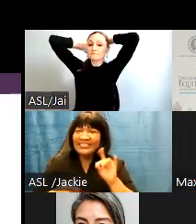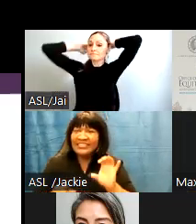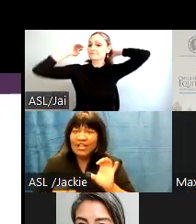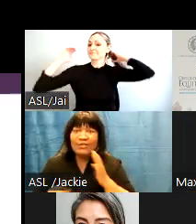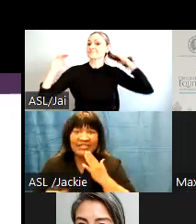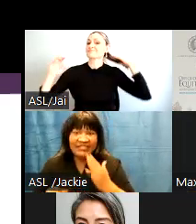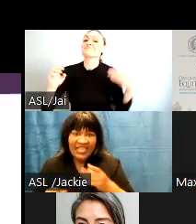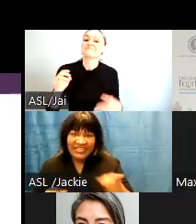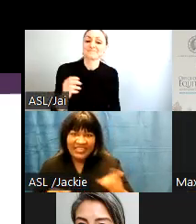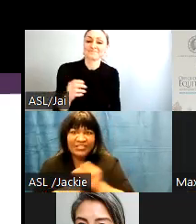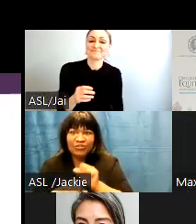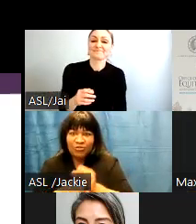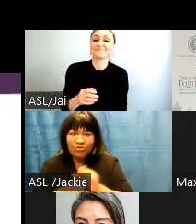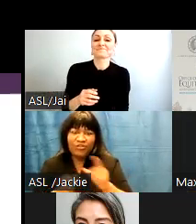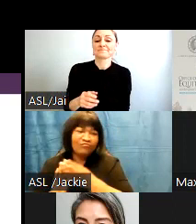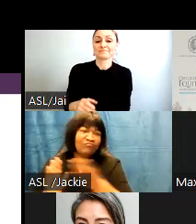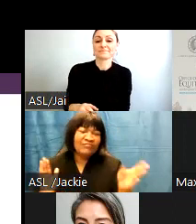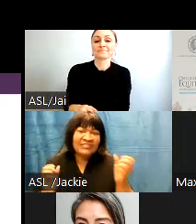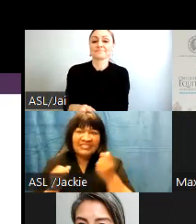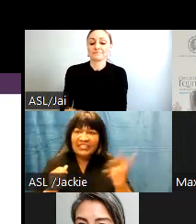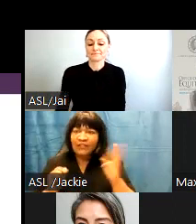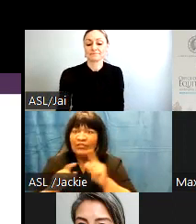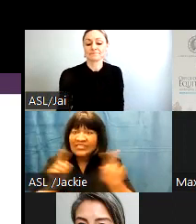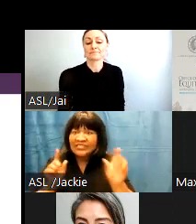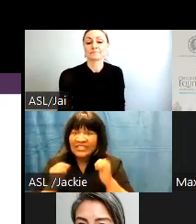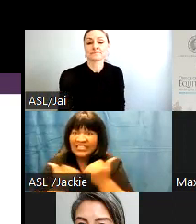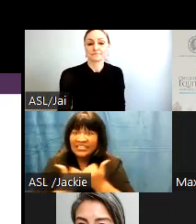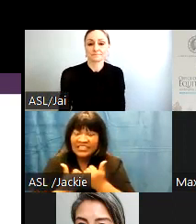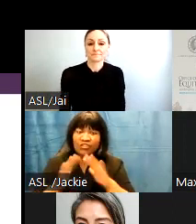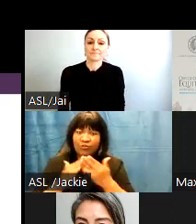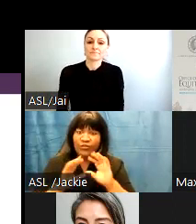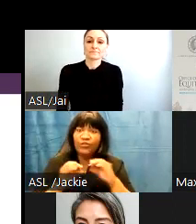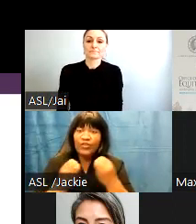This is work across several agencies, community organizations and community